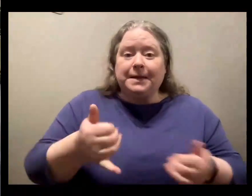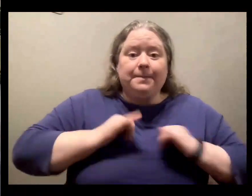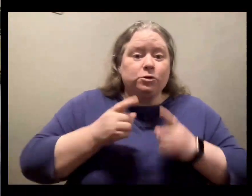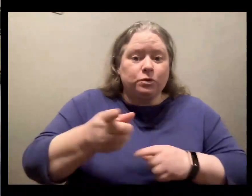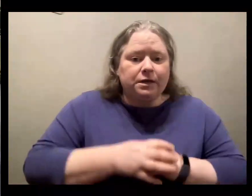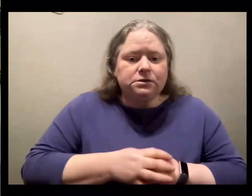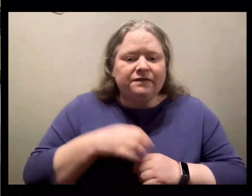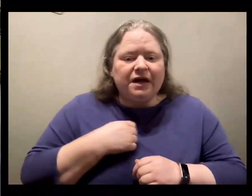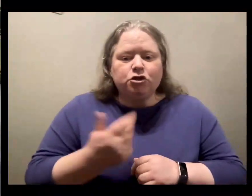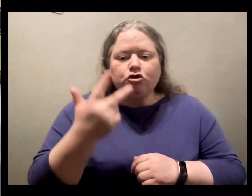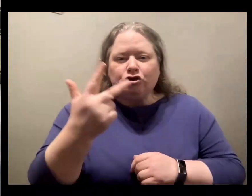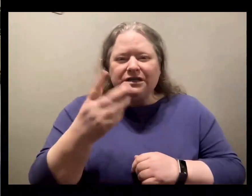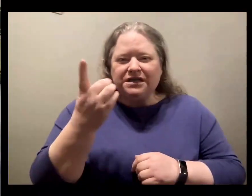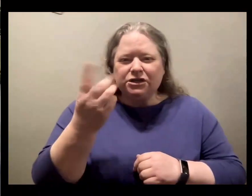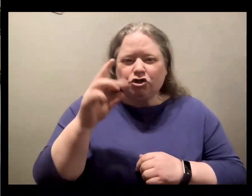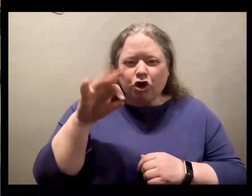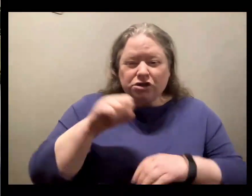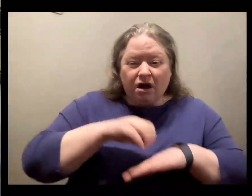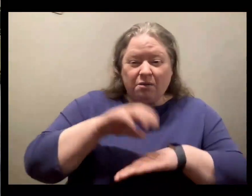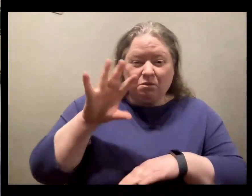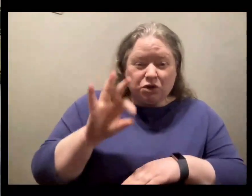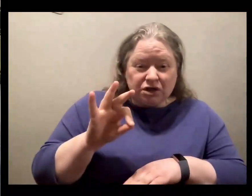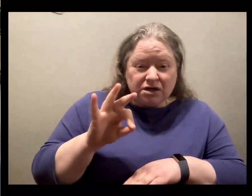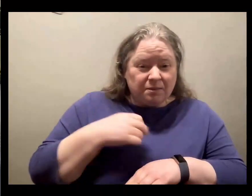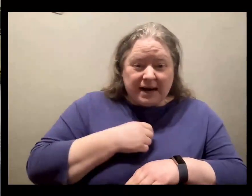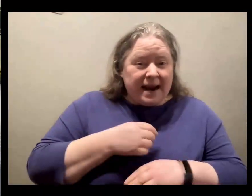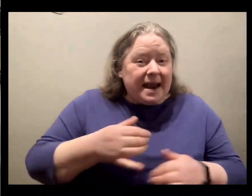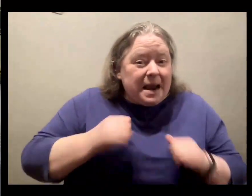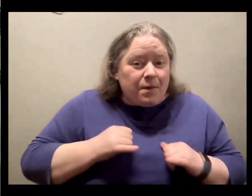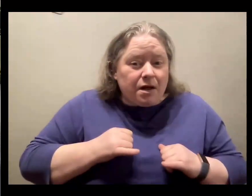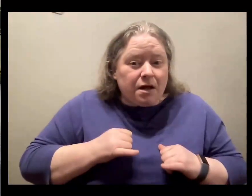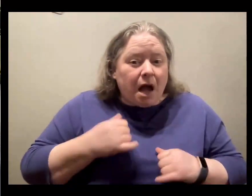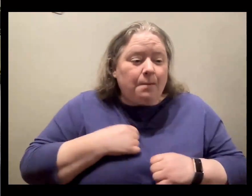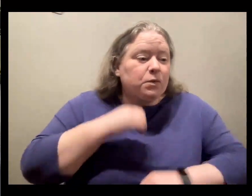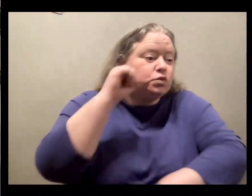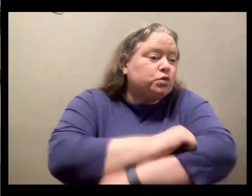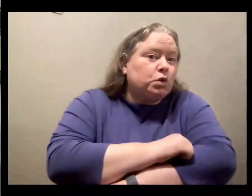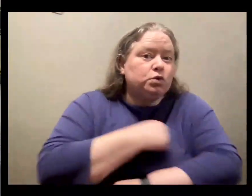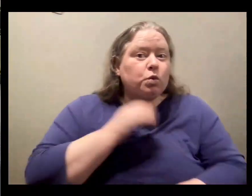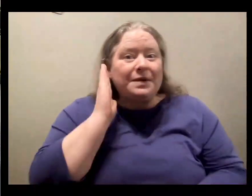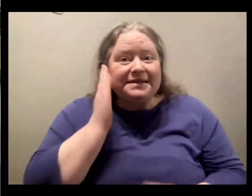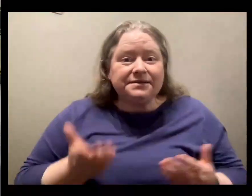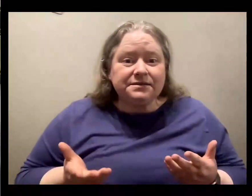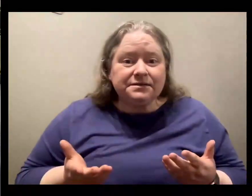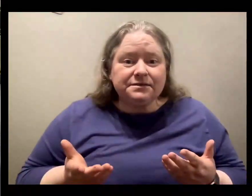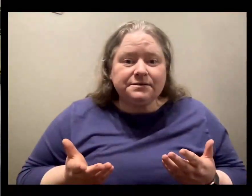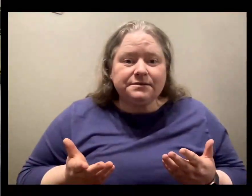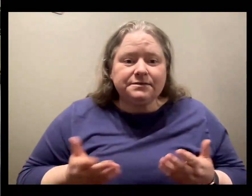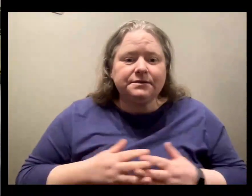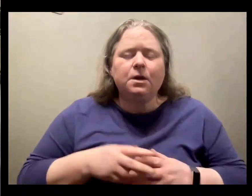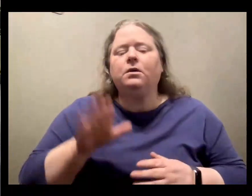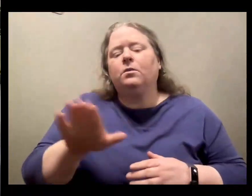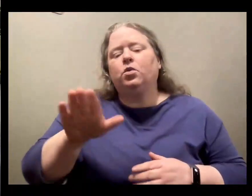It's great to be able to do that. If I had the three drugs on Monday, I would not have been able - I would have been stuck to the bed.